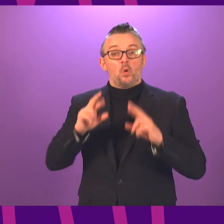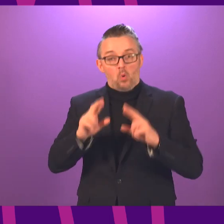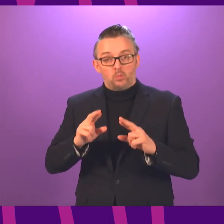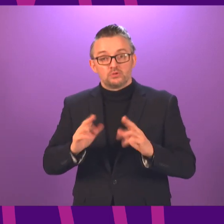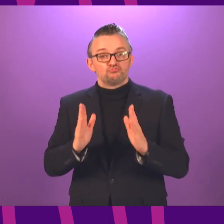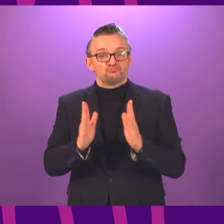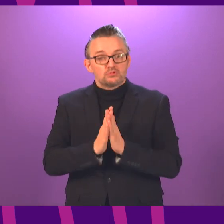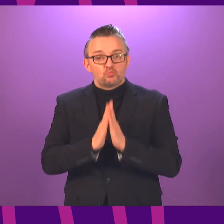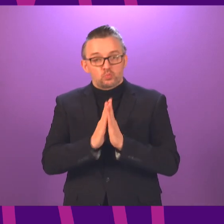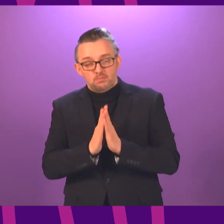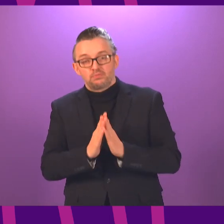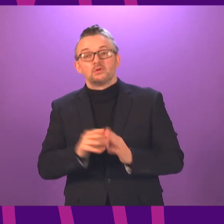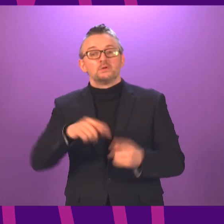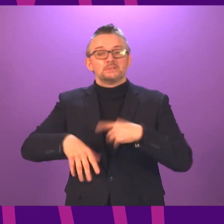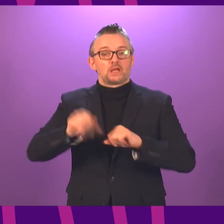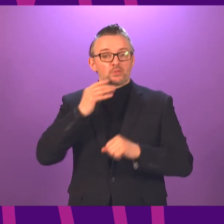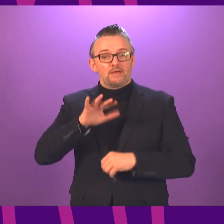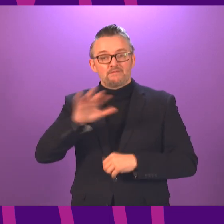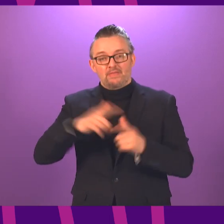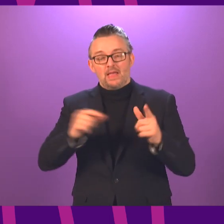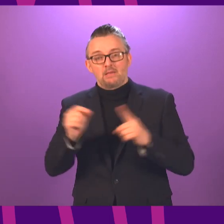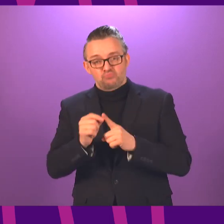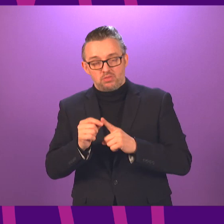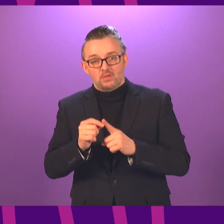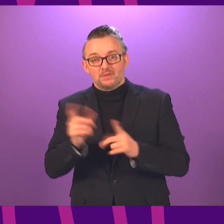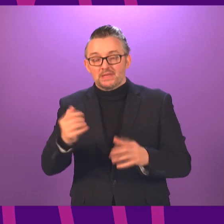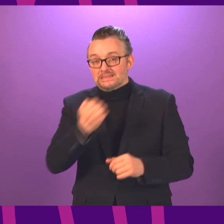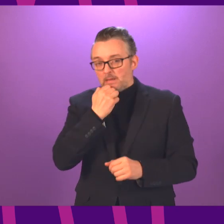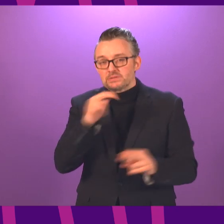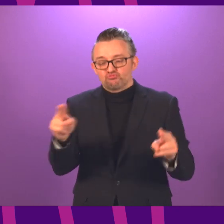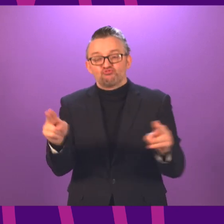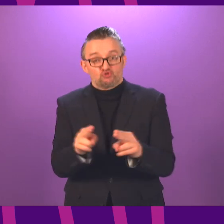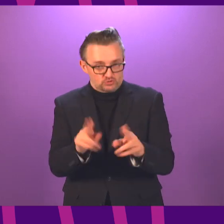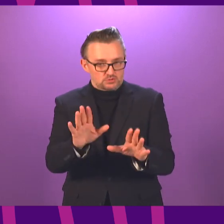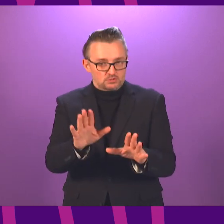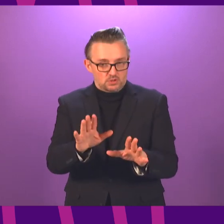restart around 5 April, albeit with restricted numbers to begin with. However, in deciding